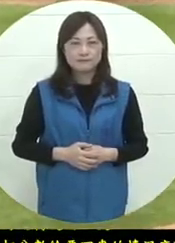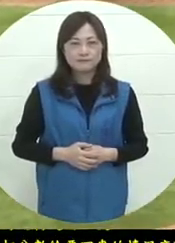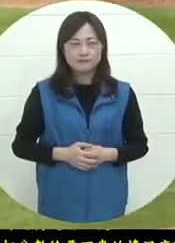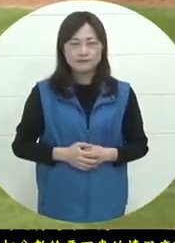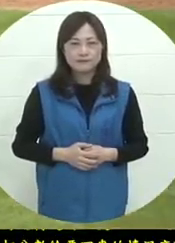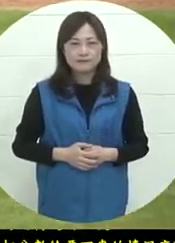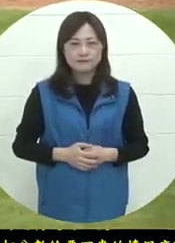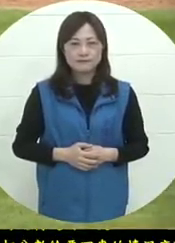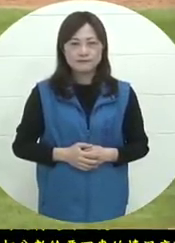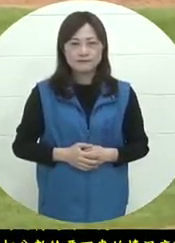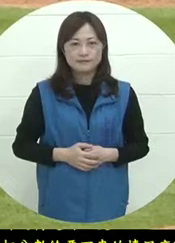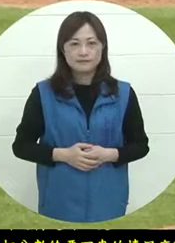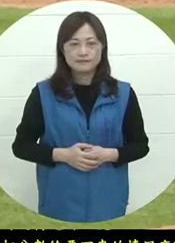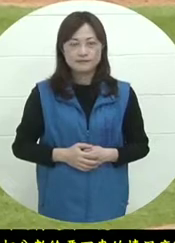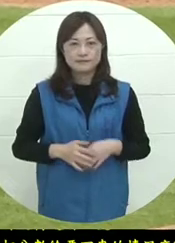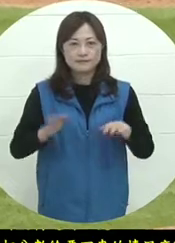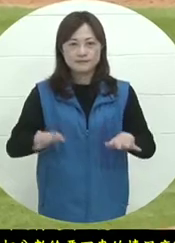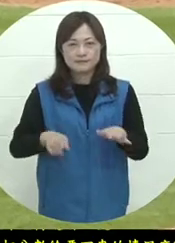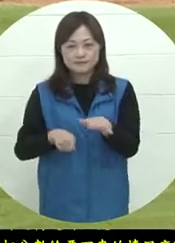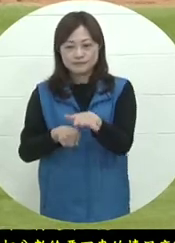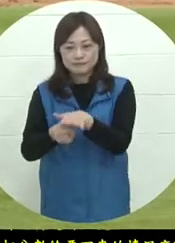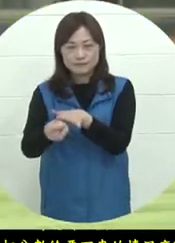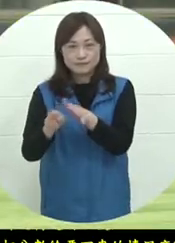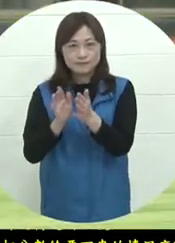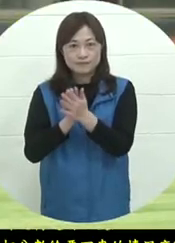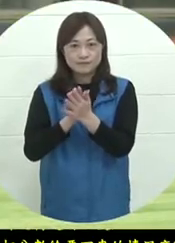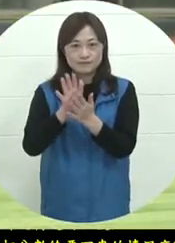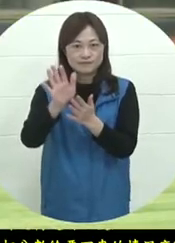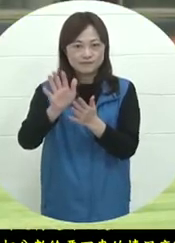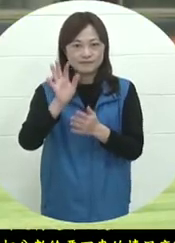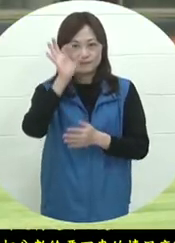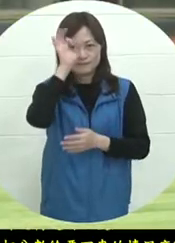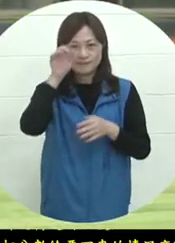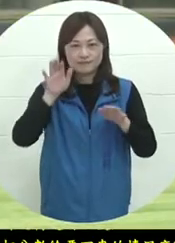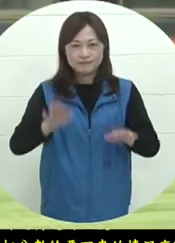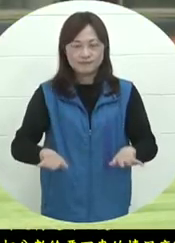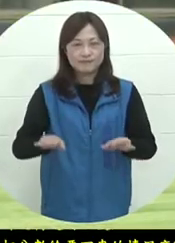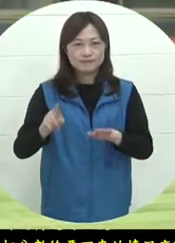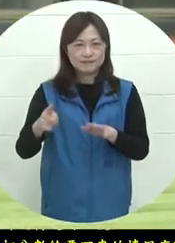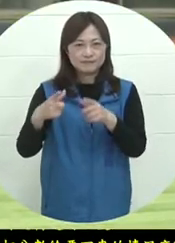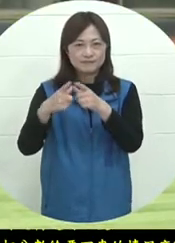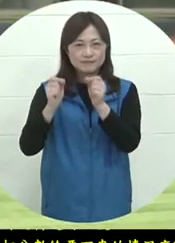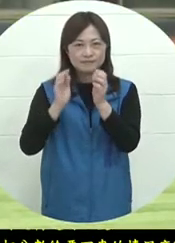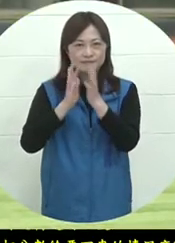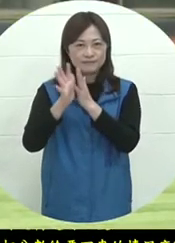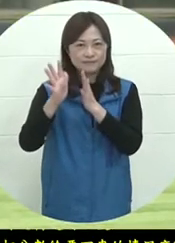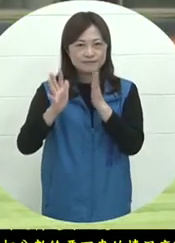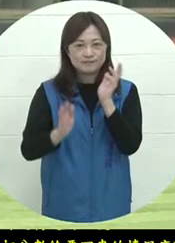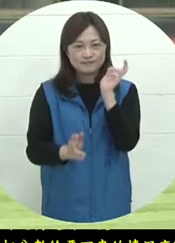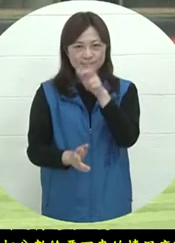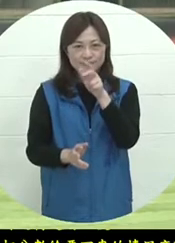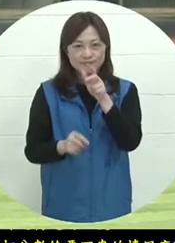after taking the lead again, the key is to look at the Japanese team today. Pitcher Oda, his control of the ball